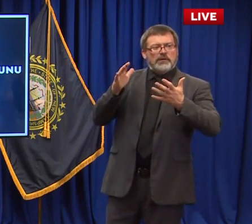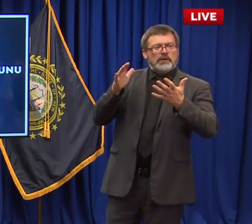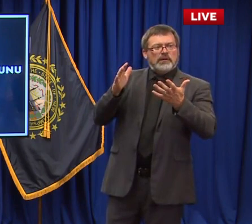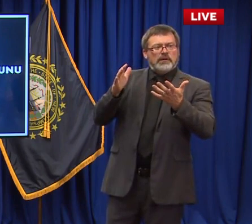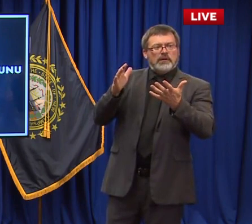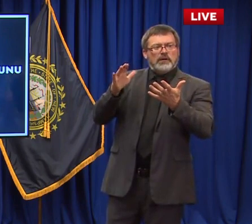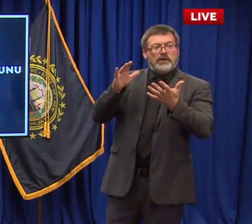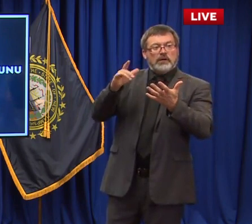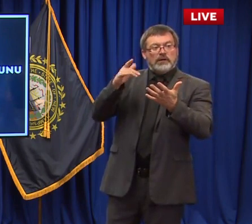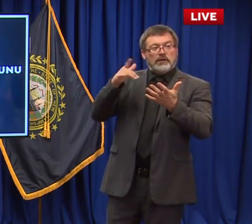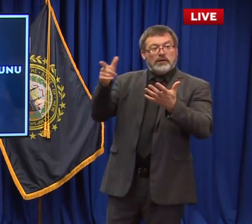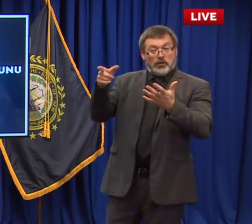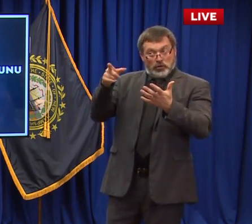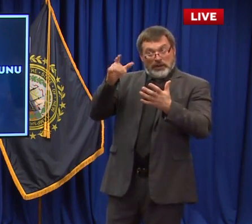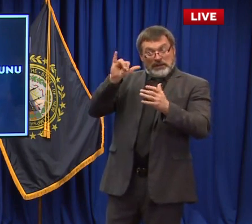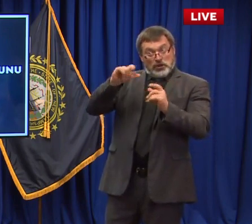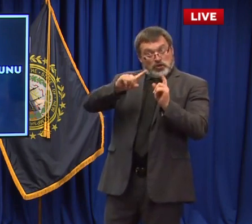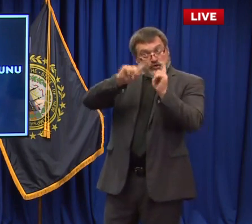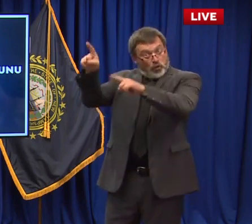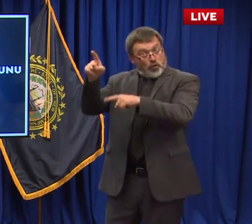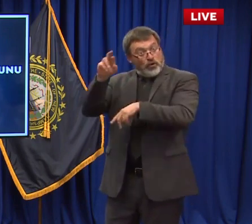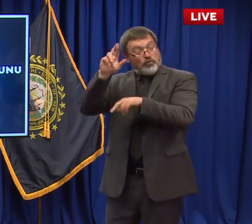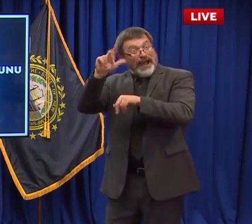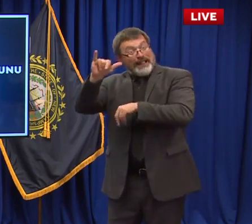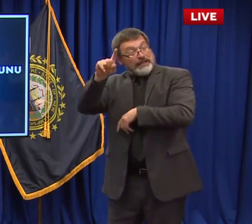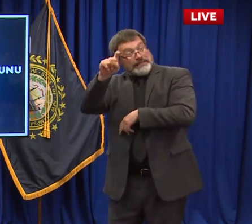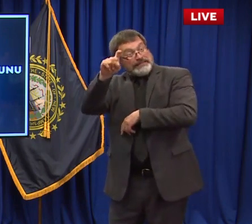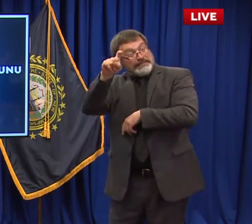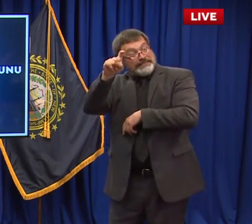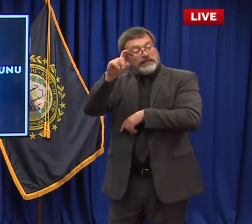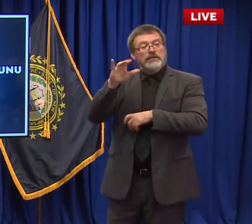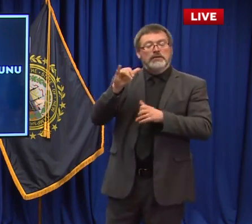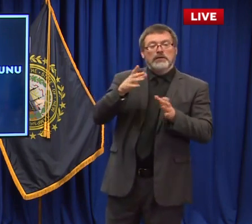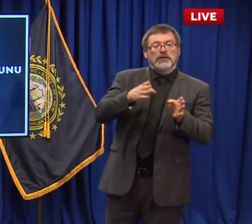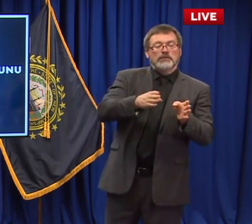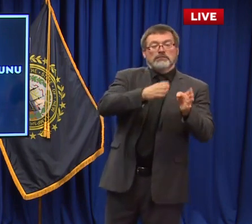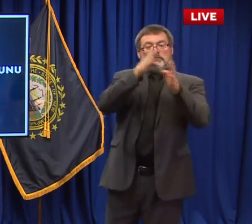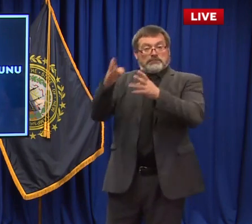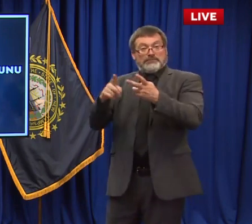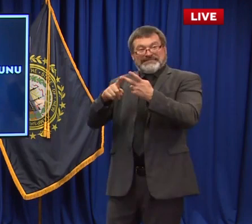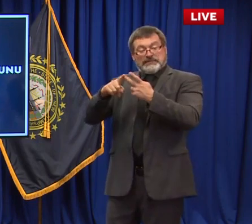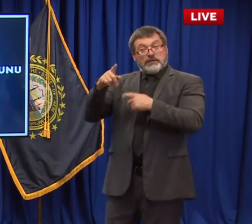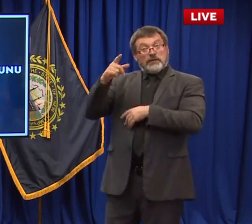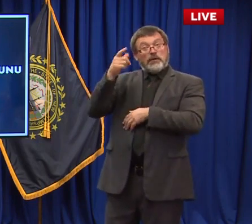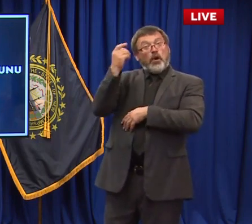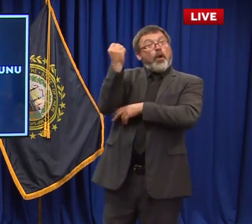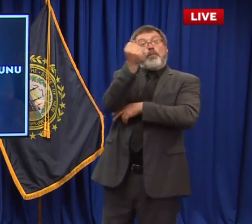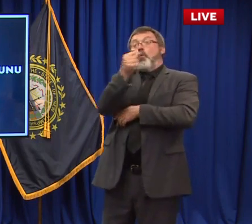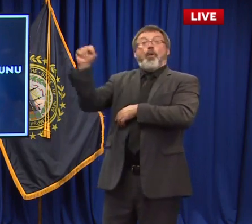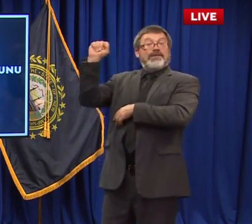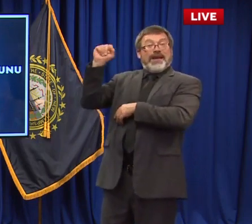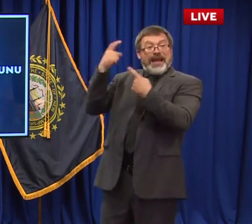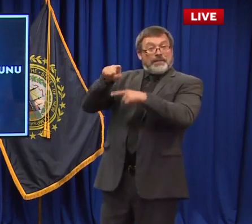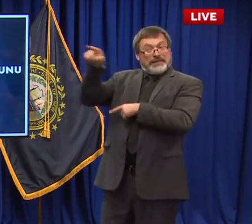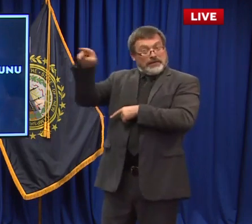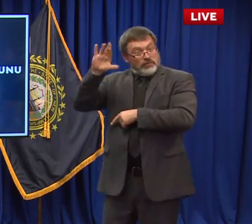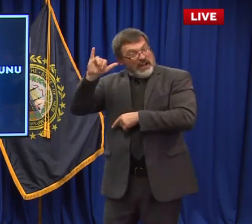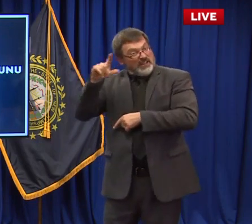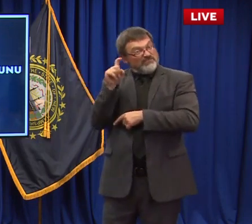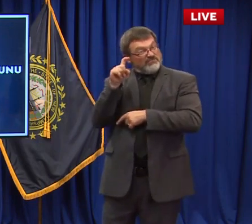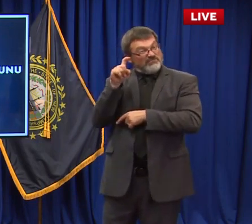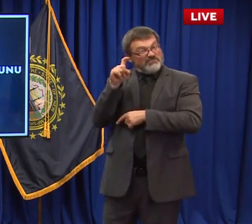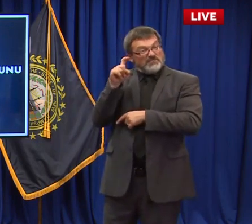SEPARATELY, DO YOU ANTICIPATE ANY PROTEST AND WILL THERE BE ANY STATE LAW-ENFORCEMENT FORCES DEPLOYED FOR SECURITY AROUND THE RALLY?